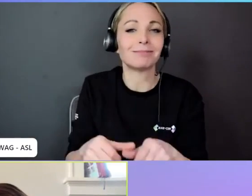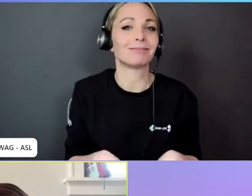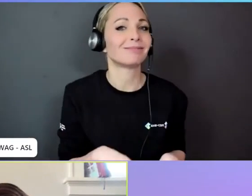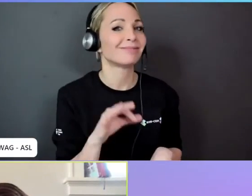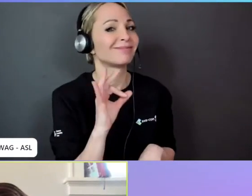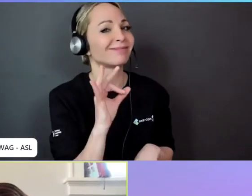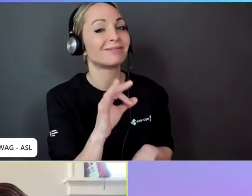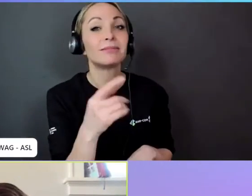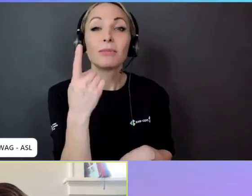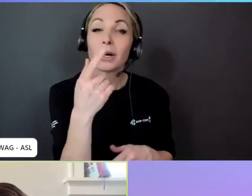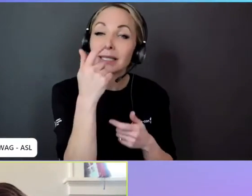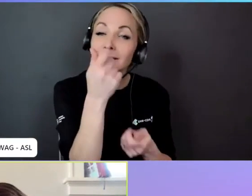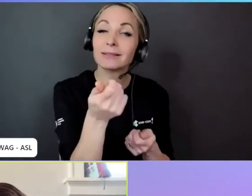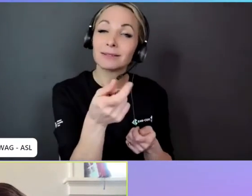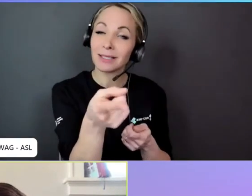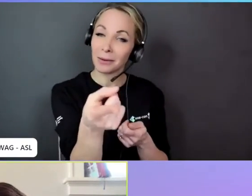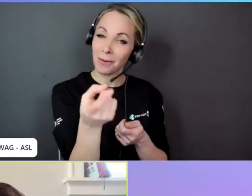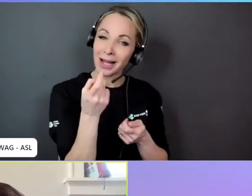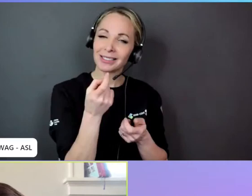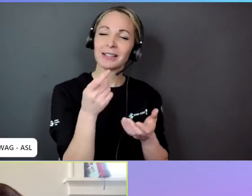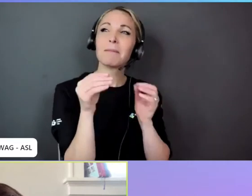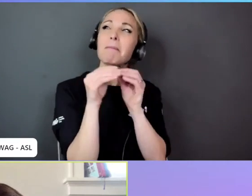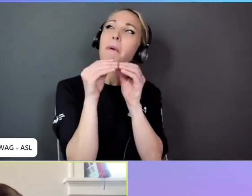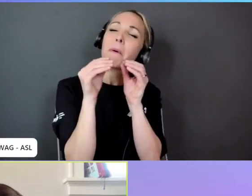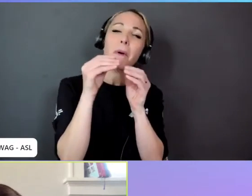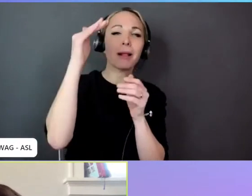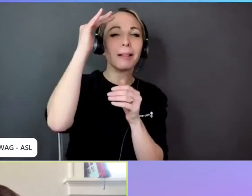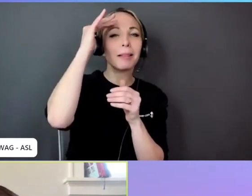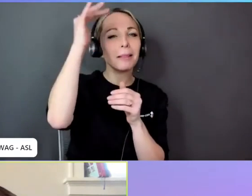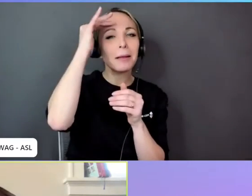keep them involved. [Laura] Awesome. An interesting